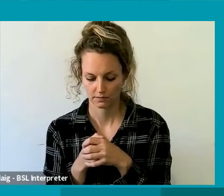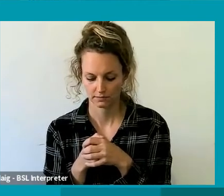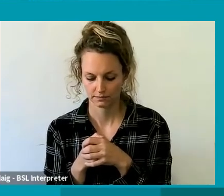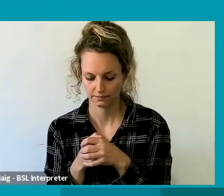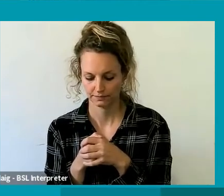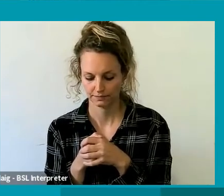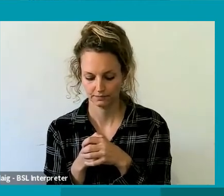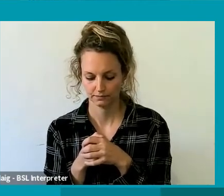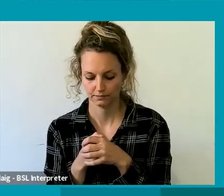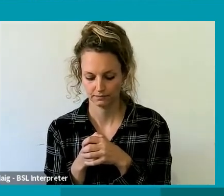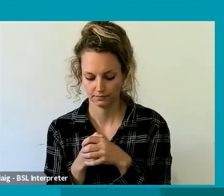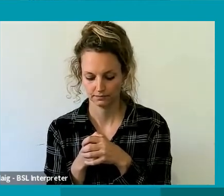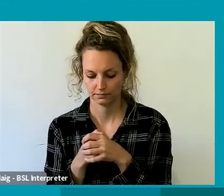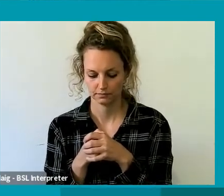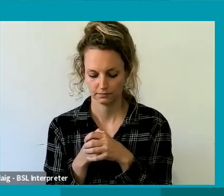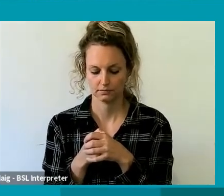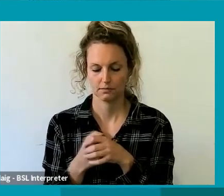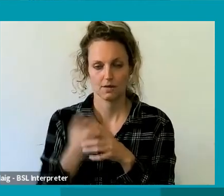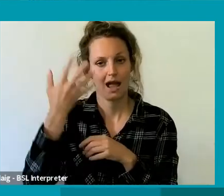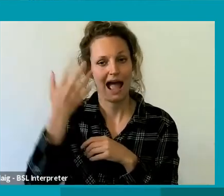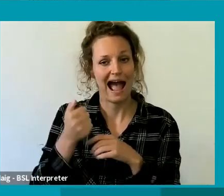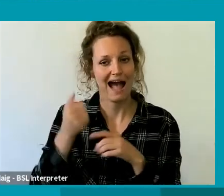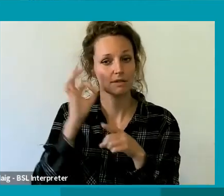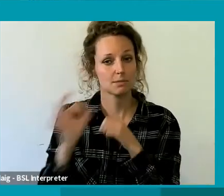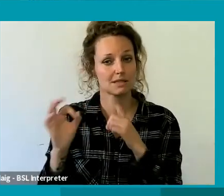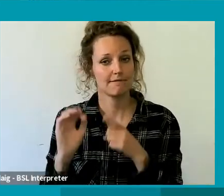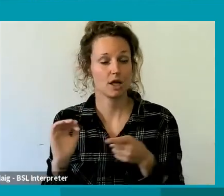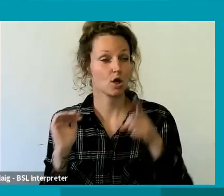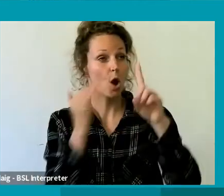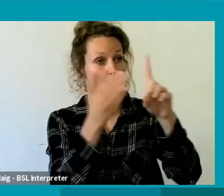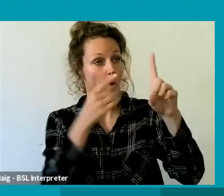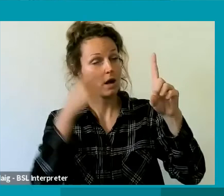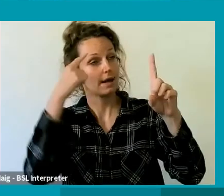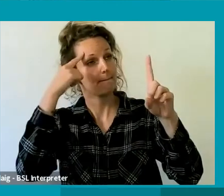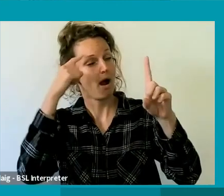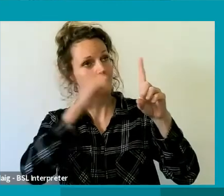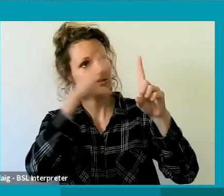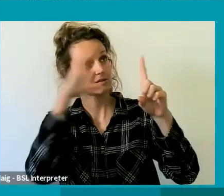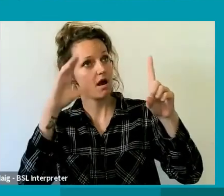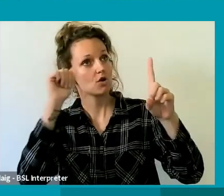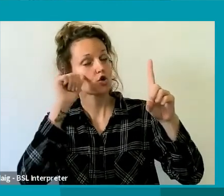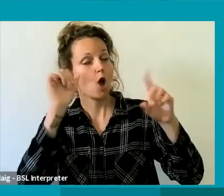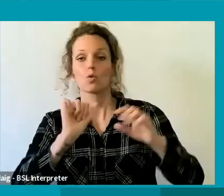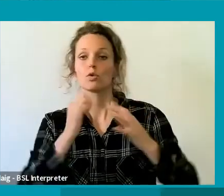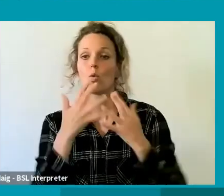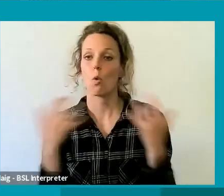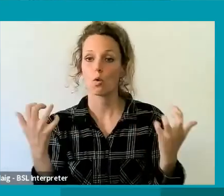Make sure it's clear and consistent. Know who the audience is. Have a think about what content